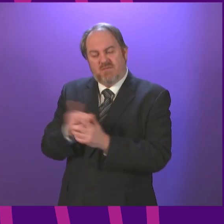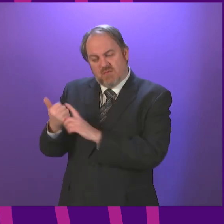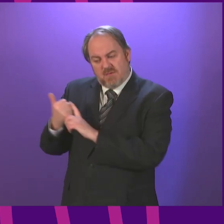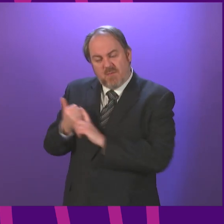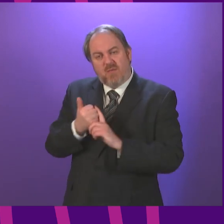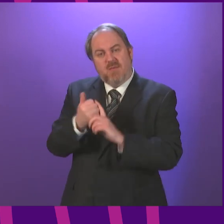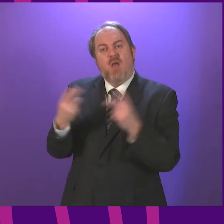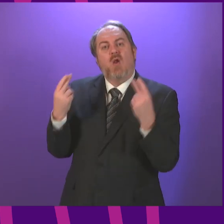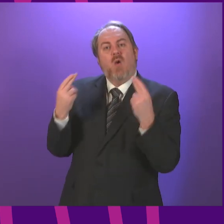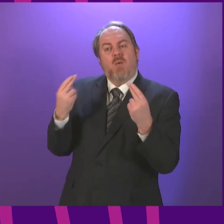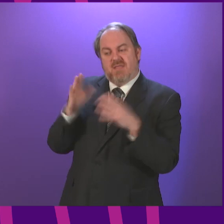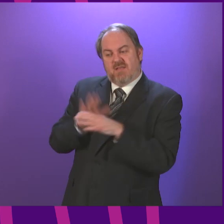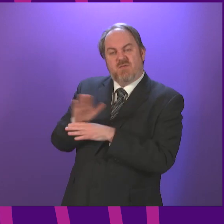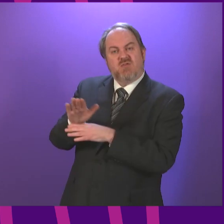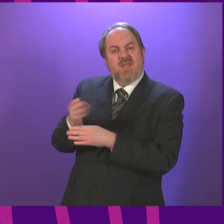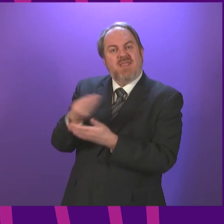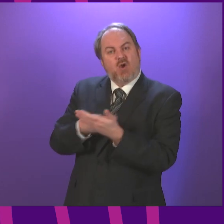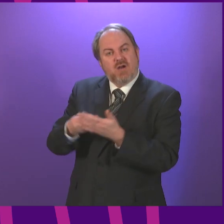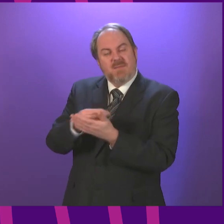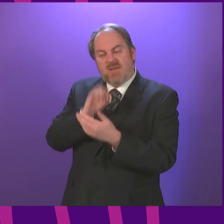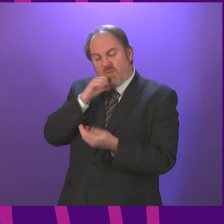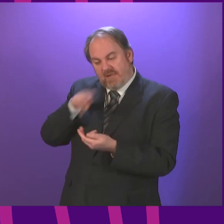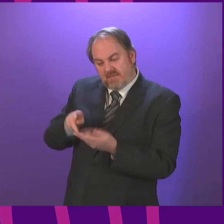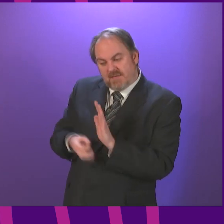and to say that there is nothing that the Government can do. We are not that kind of